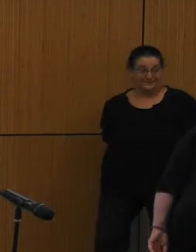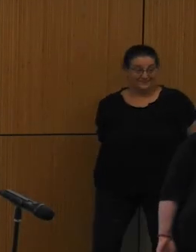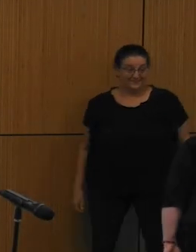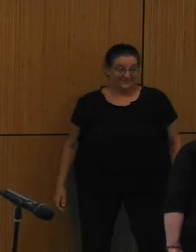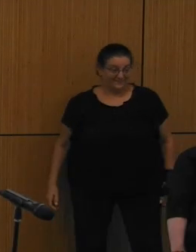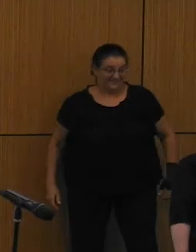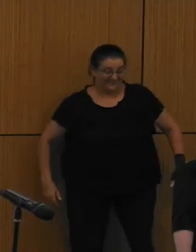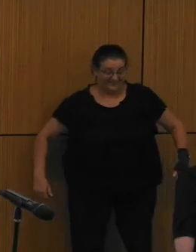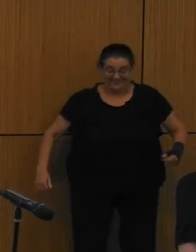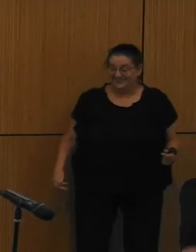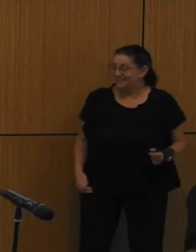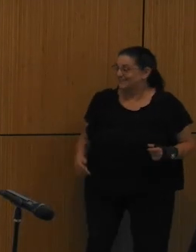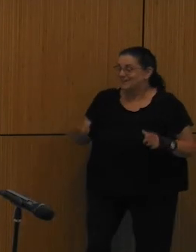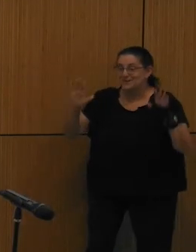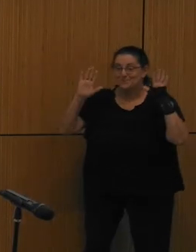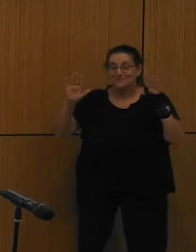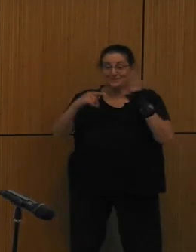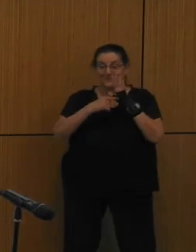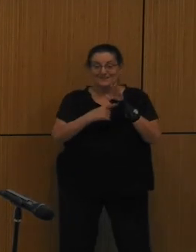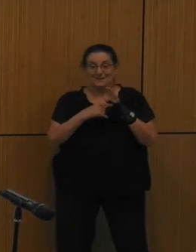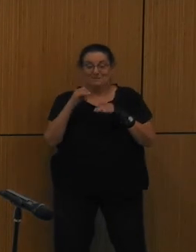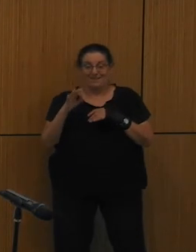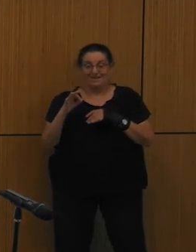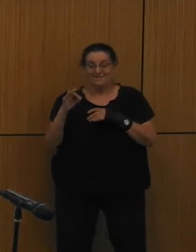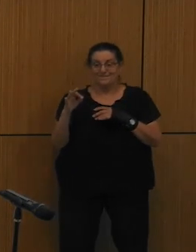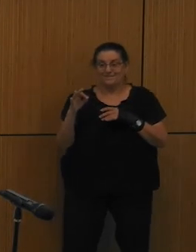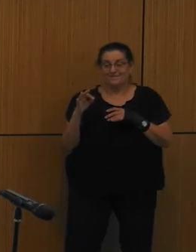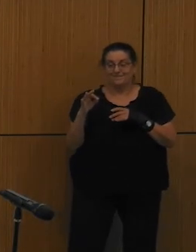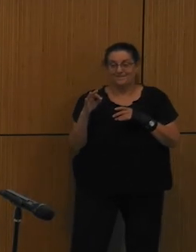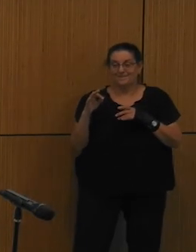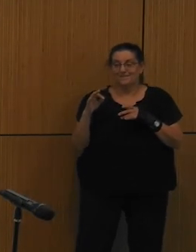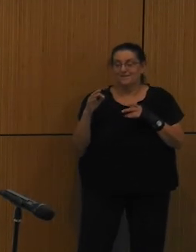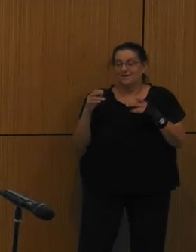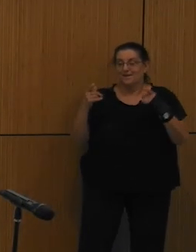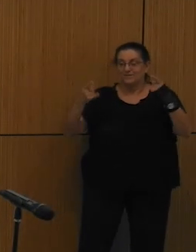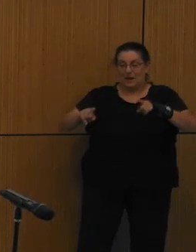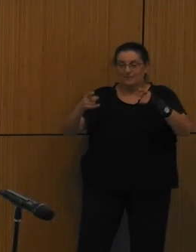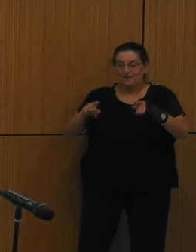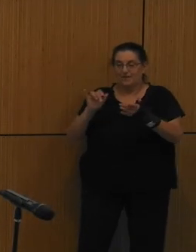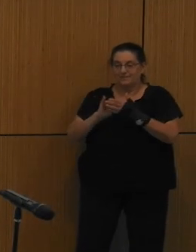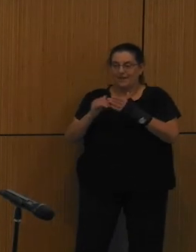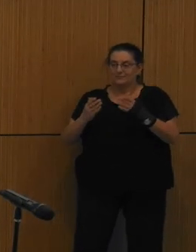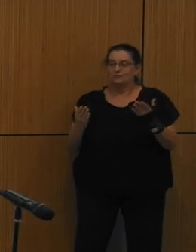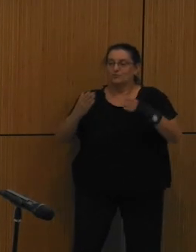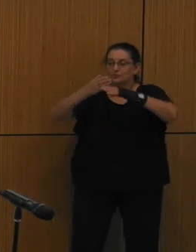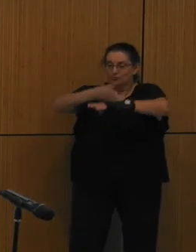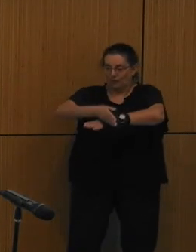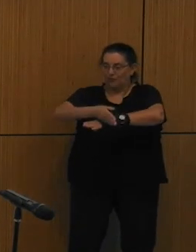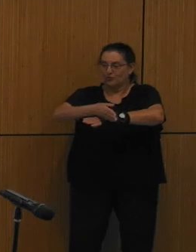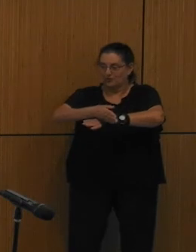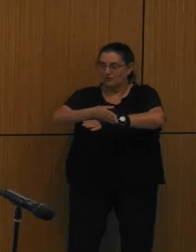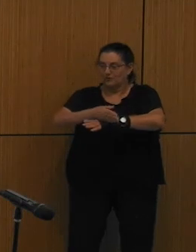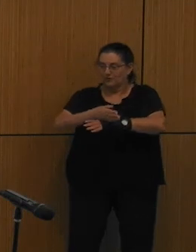Thank you. That was a wonderful example of, phenomenon that crosses, discipline boundaries. Right.